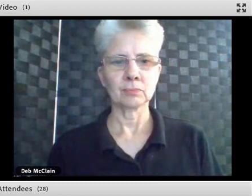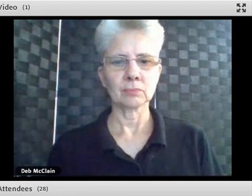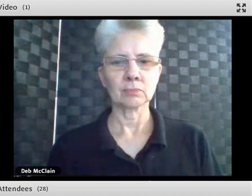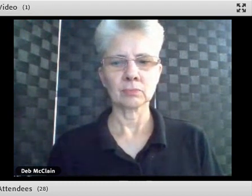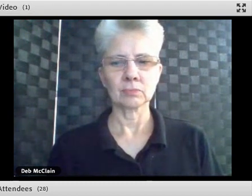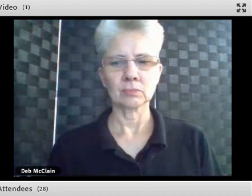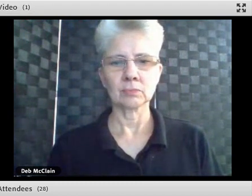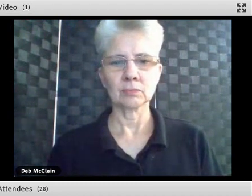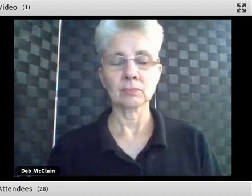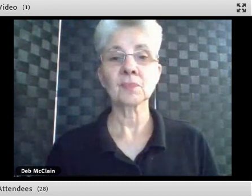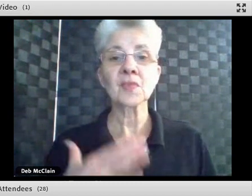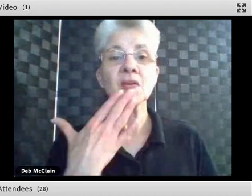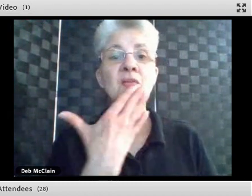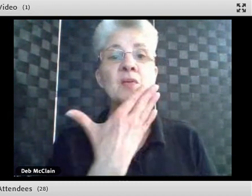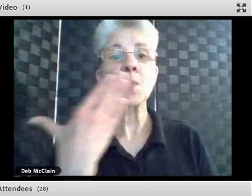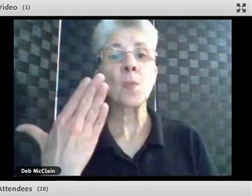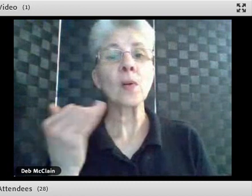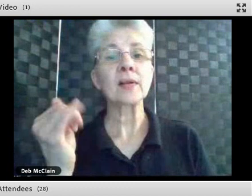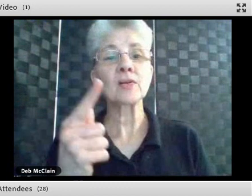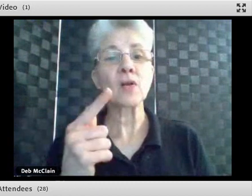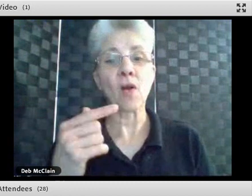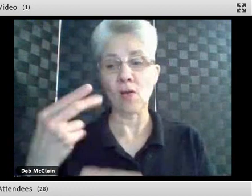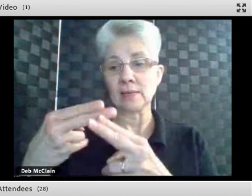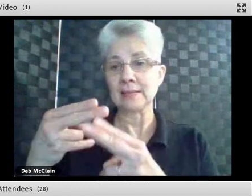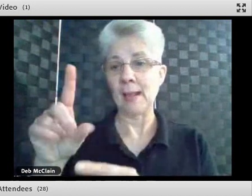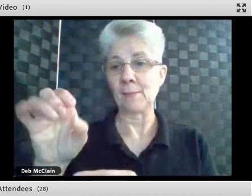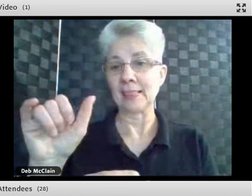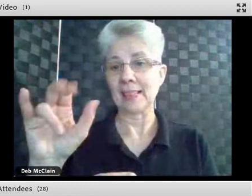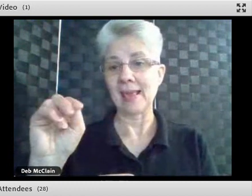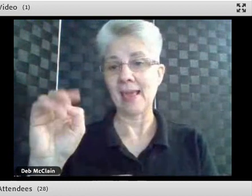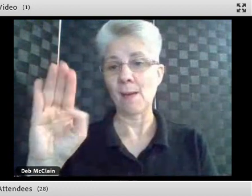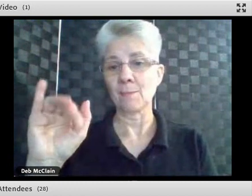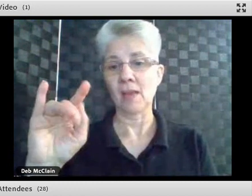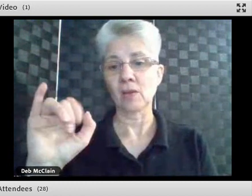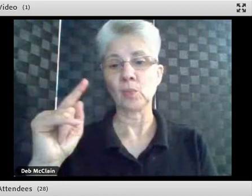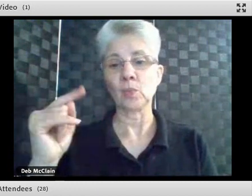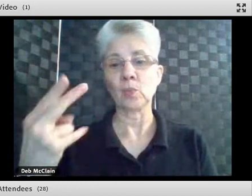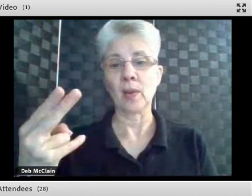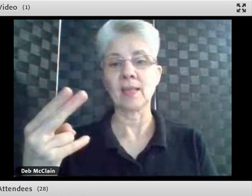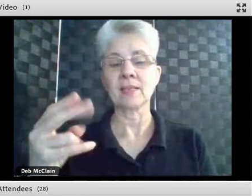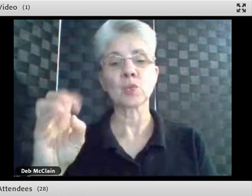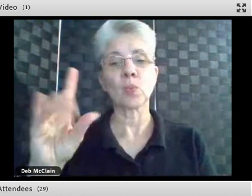Beckwith: Good morning, everyone. I'm LeAnn Beckwith, SWFLN's continuing education coordinator,